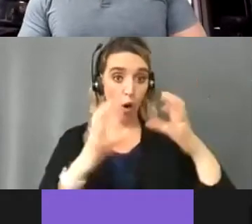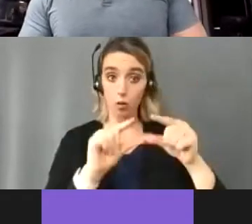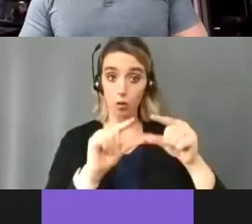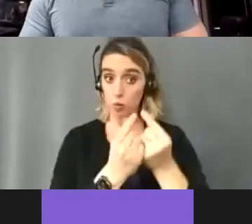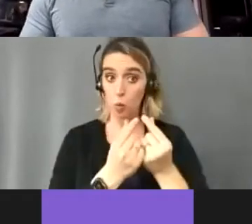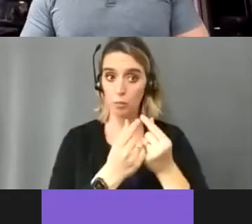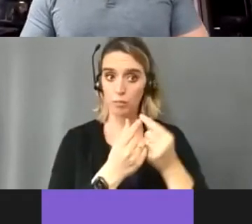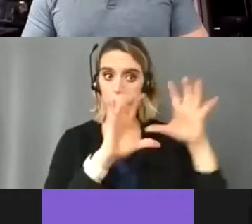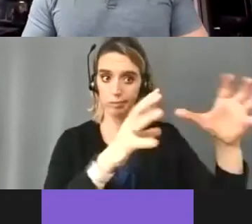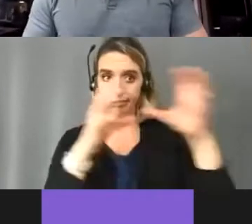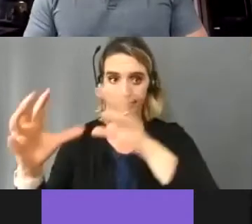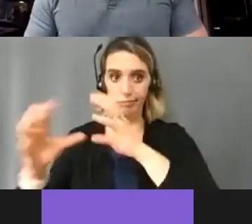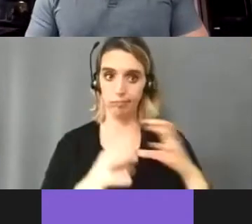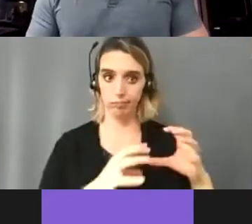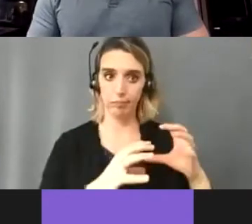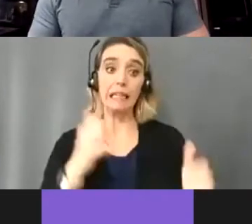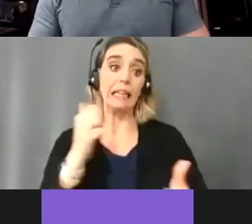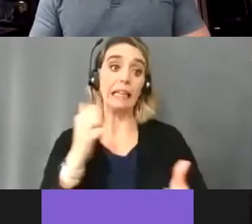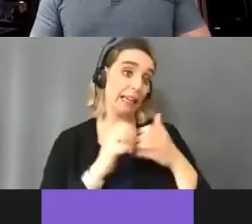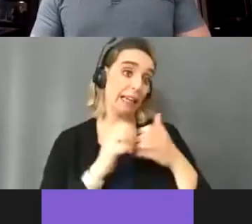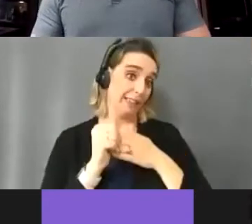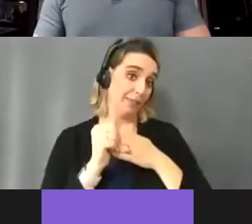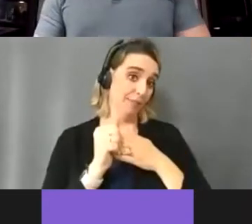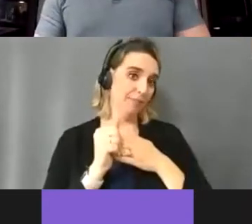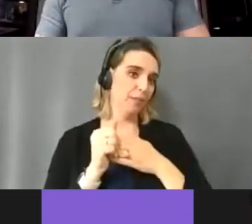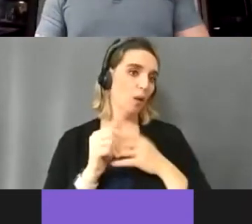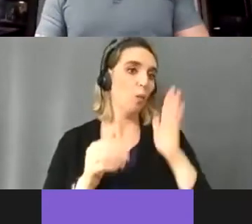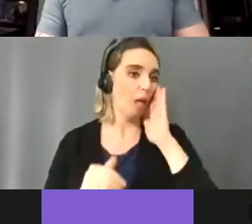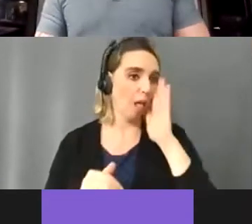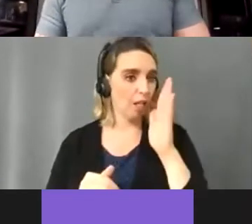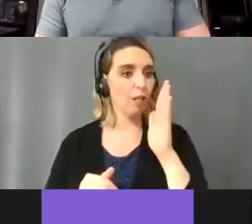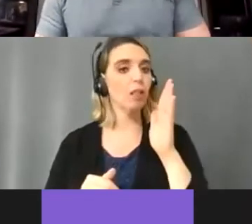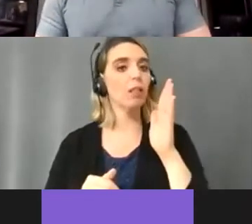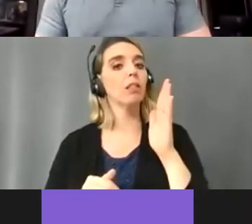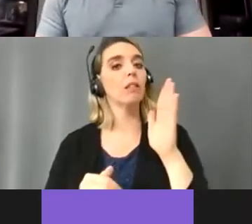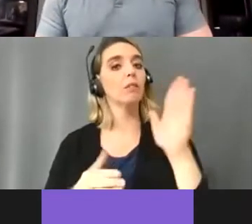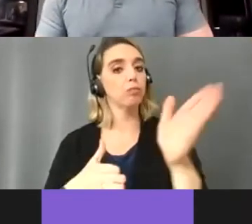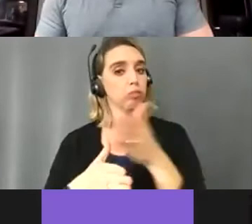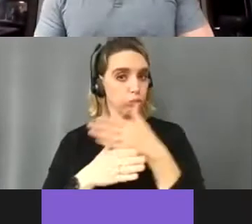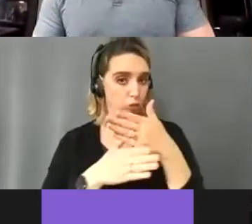and each of our four leaders will share you an arc of advocacy.